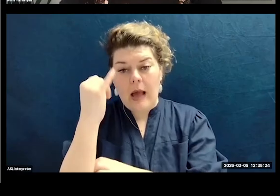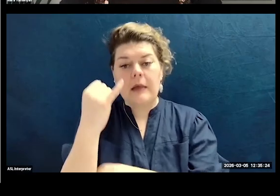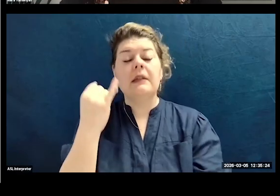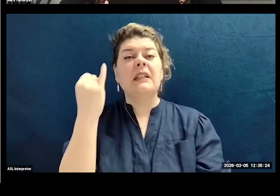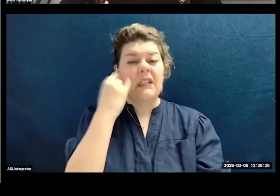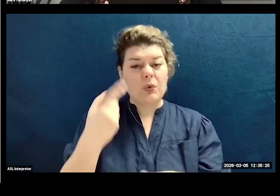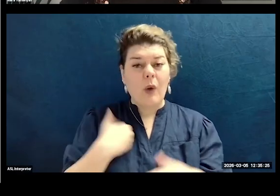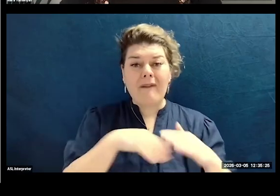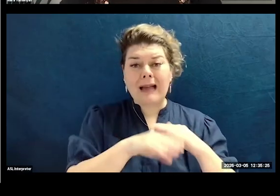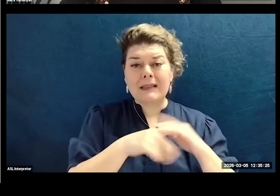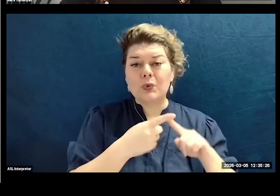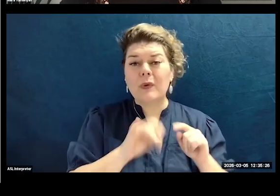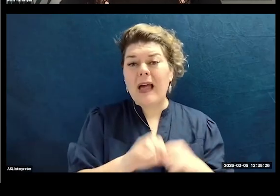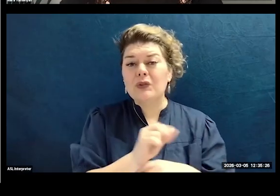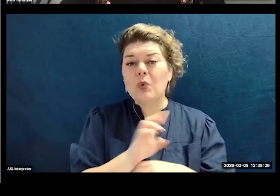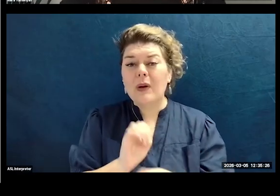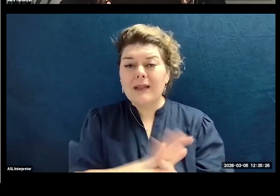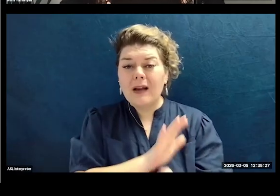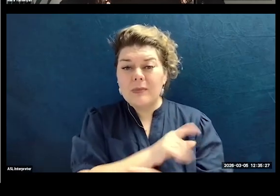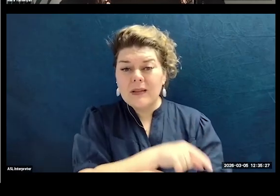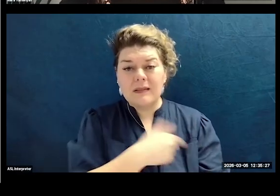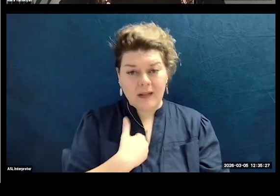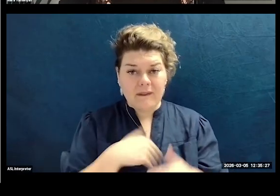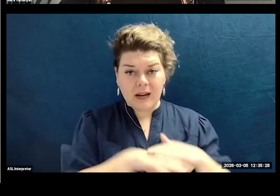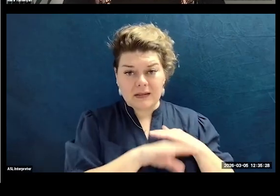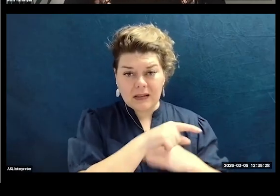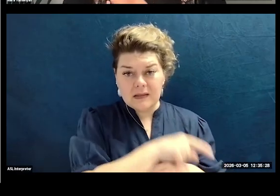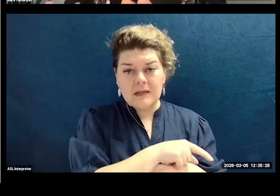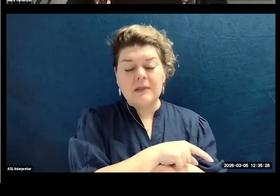to the source documents, you can make this accessible